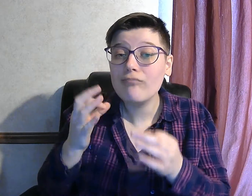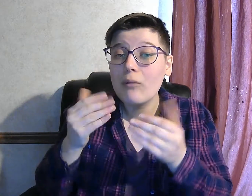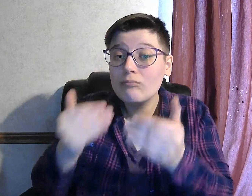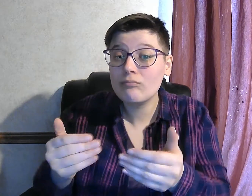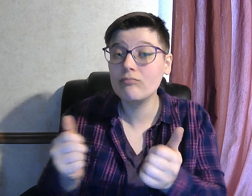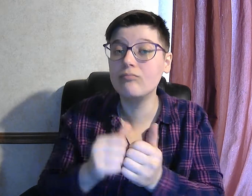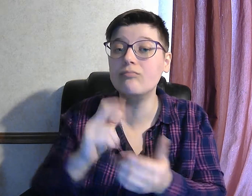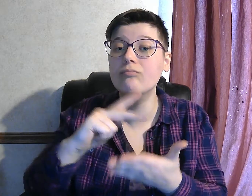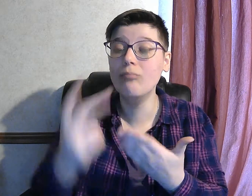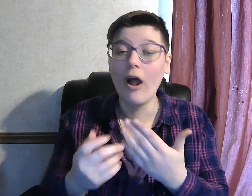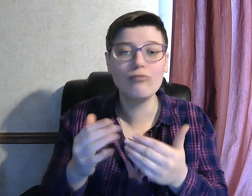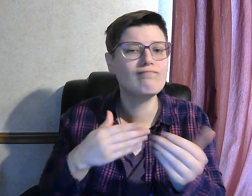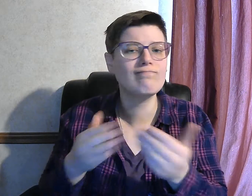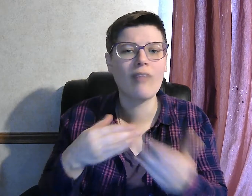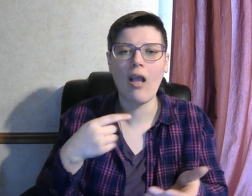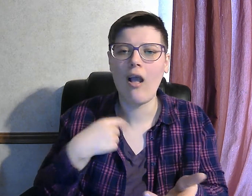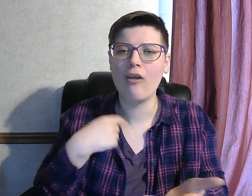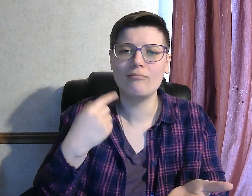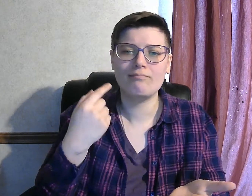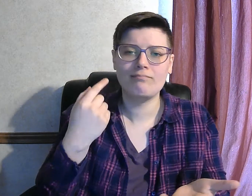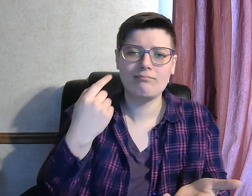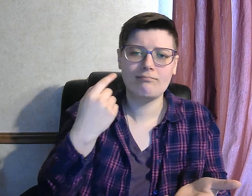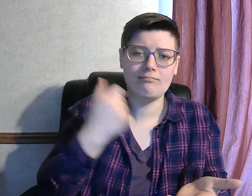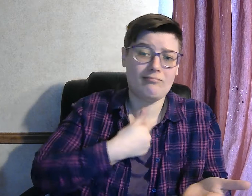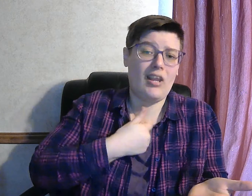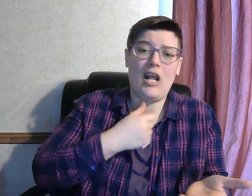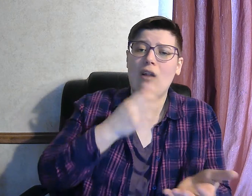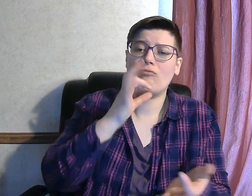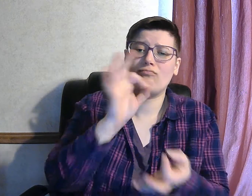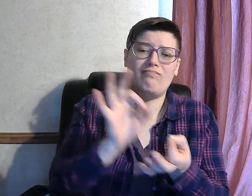That's why I decided to go ahead with the project, even though I'm not perfect.